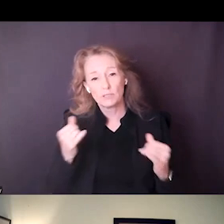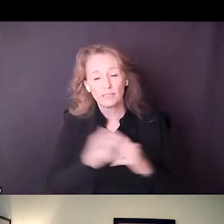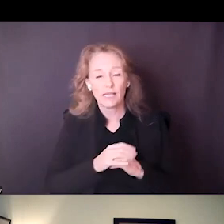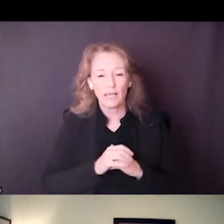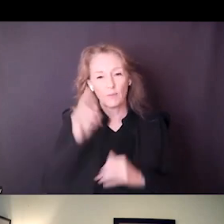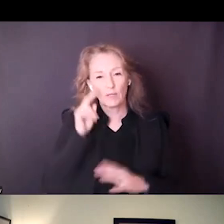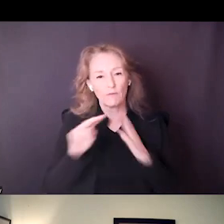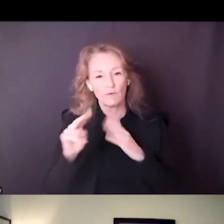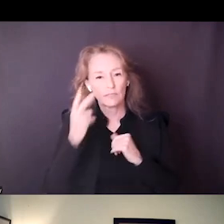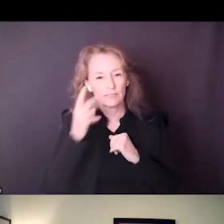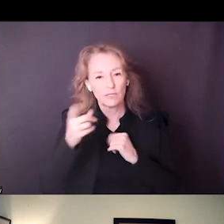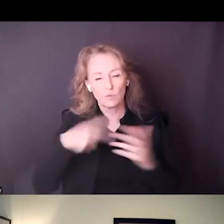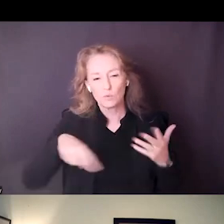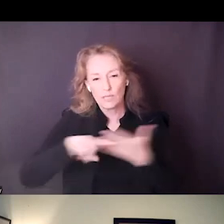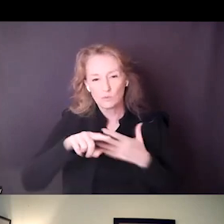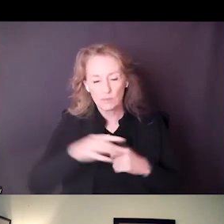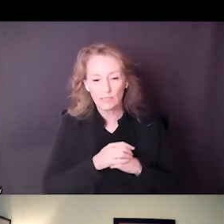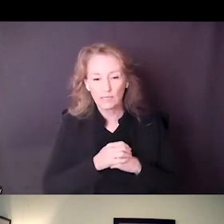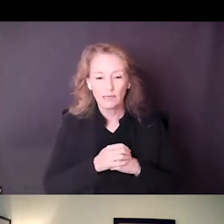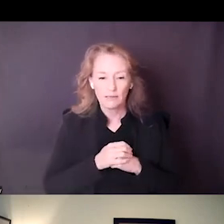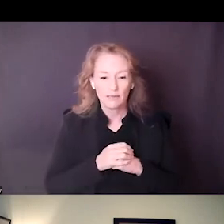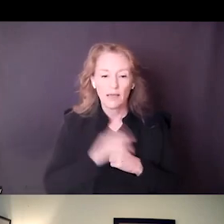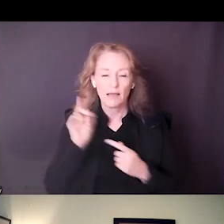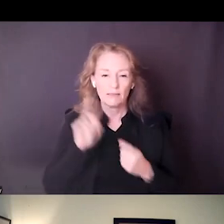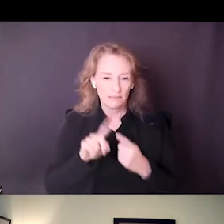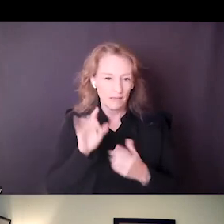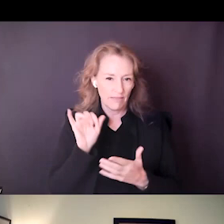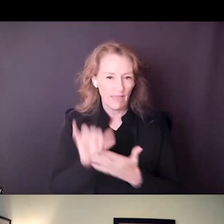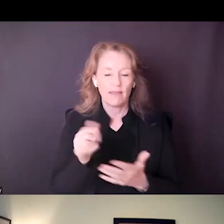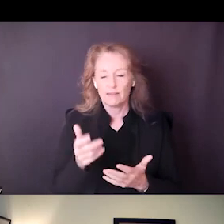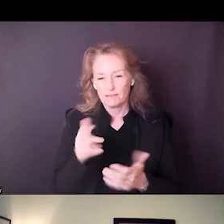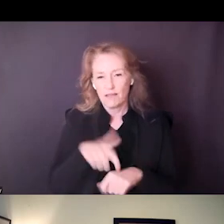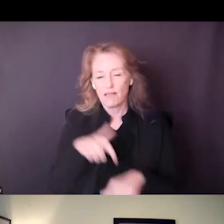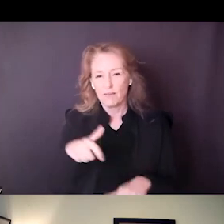IN THE MEANTIME, BE WELL AND TAKE GOOD CARE. SEE YA. THANK YOU!